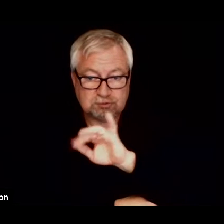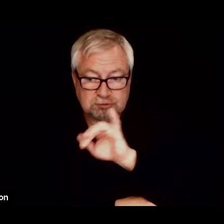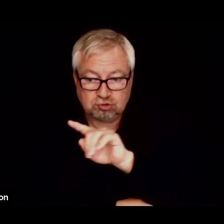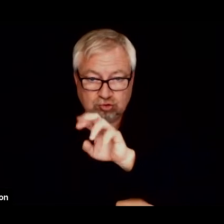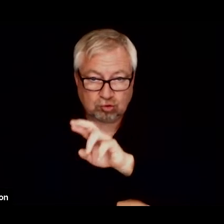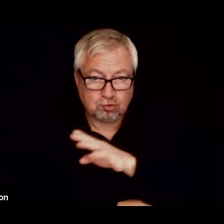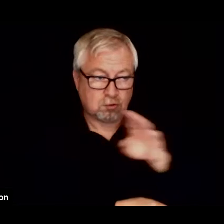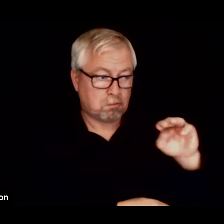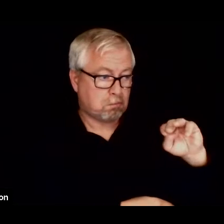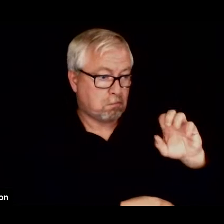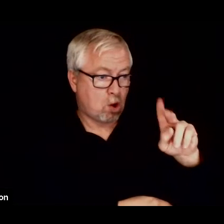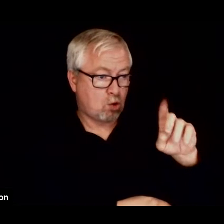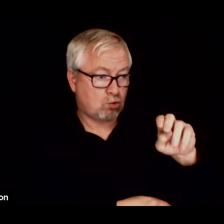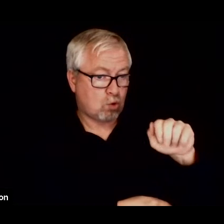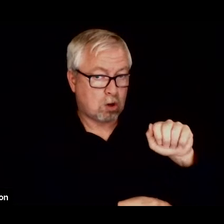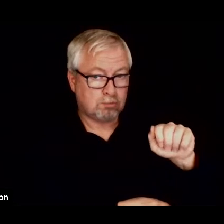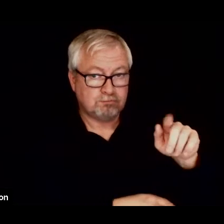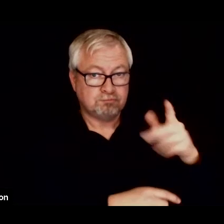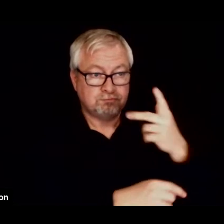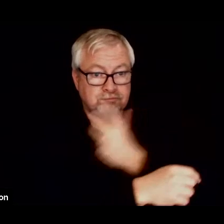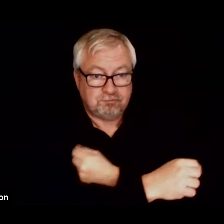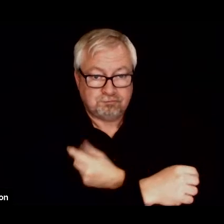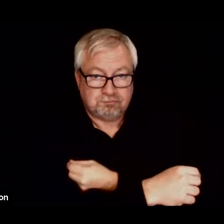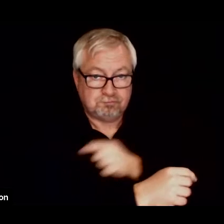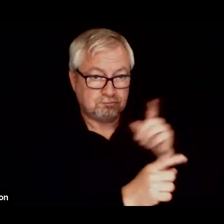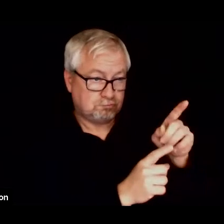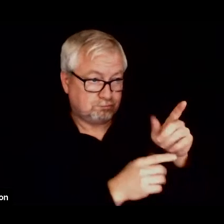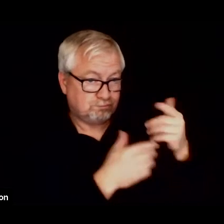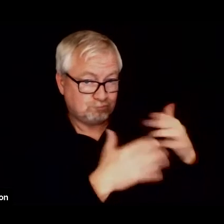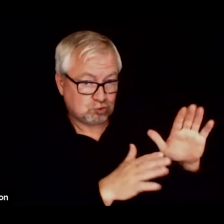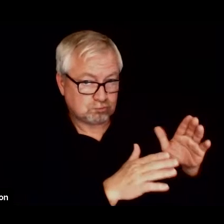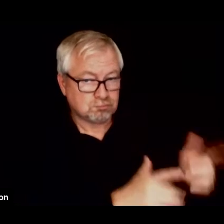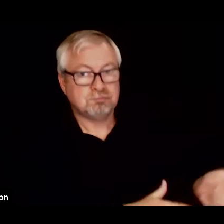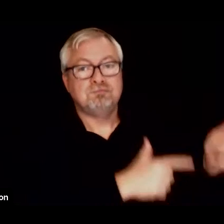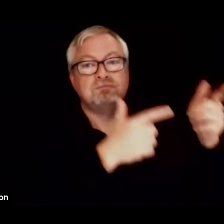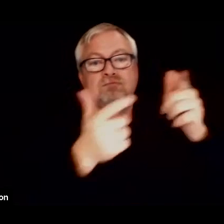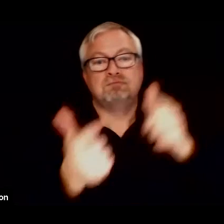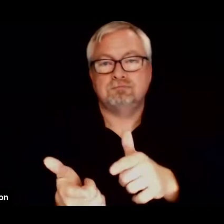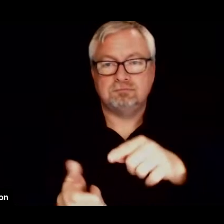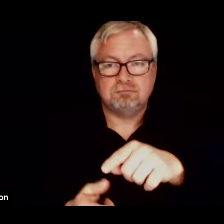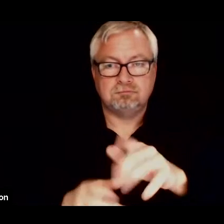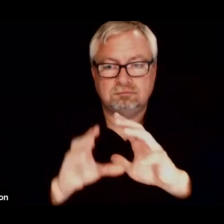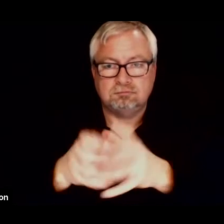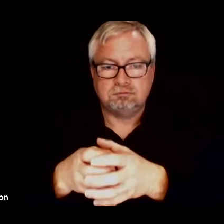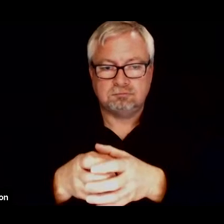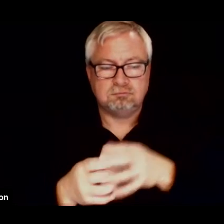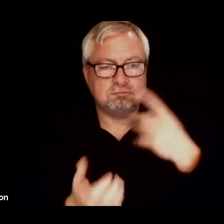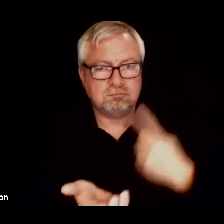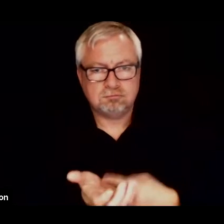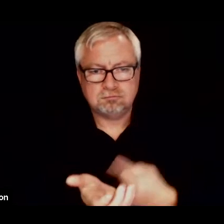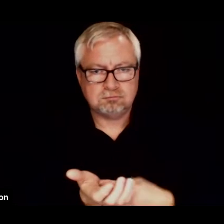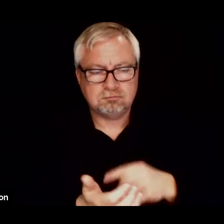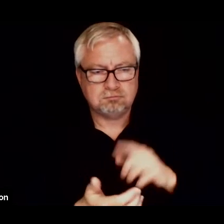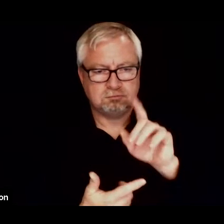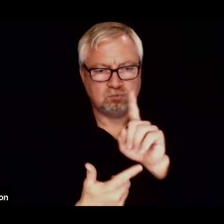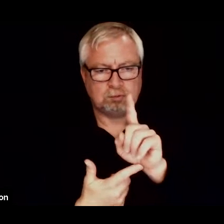conversations about the next phases but the bottom line is that we we are not in a place